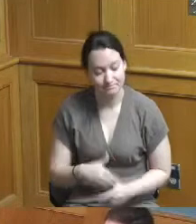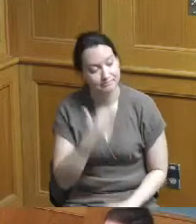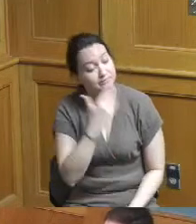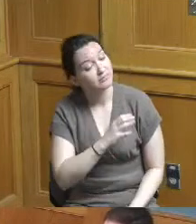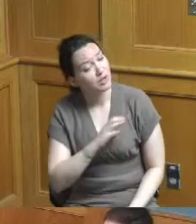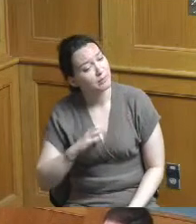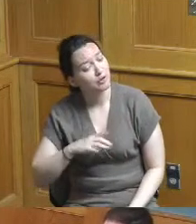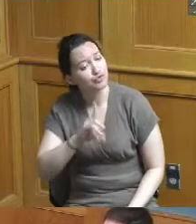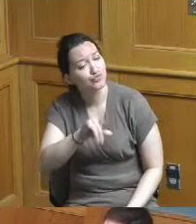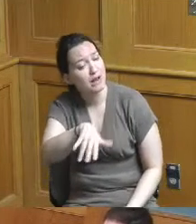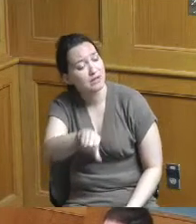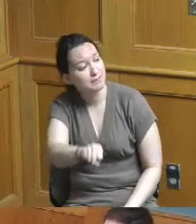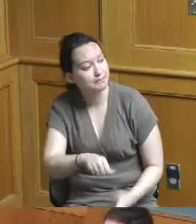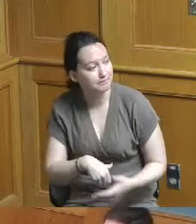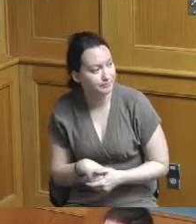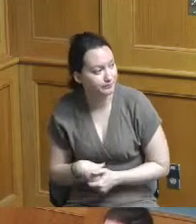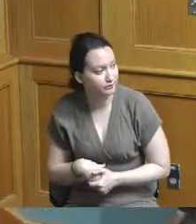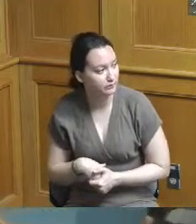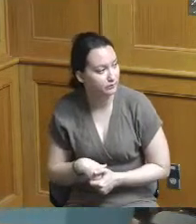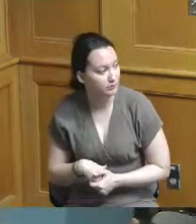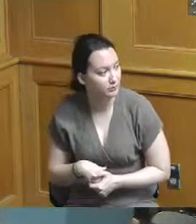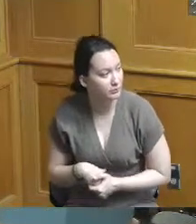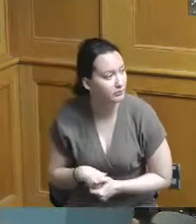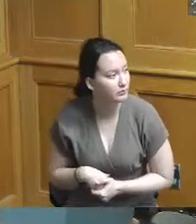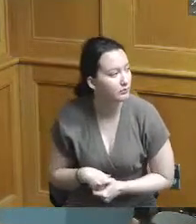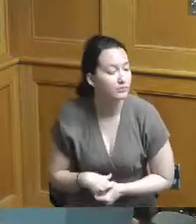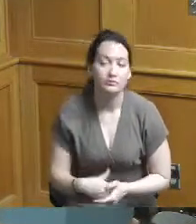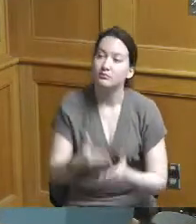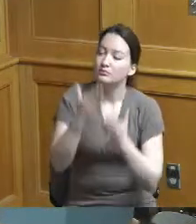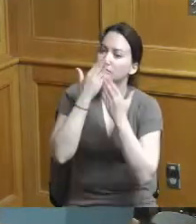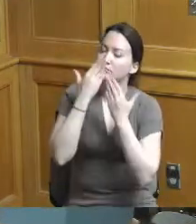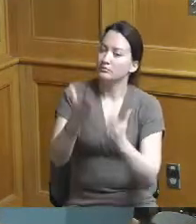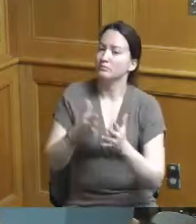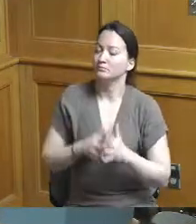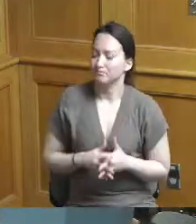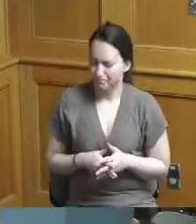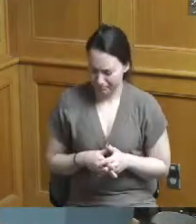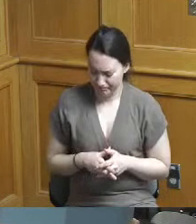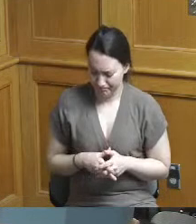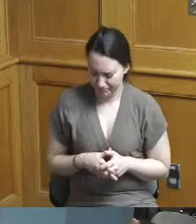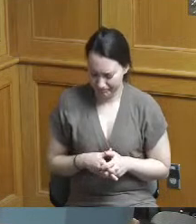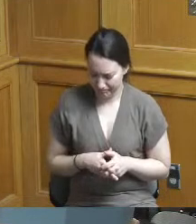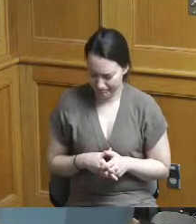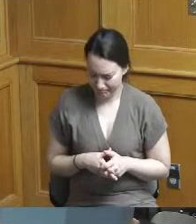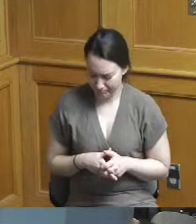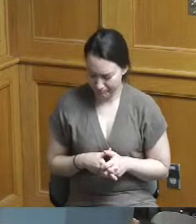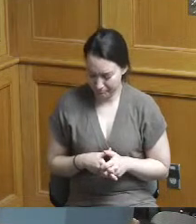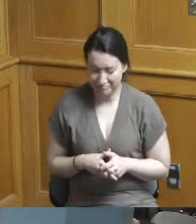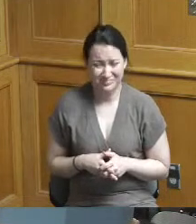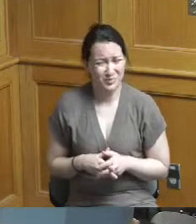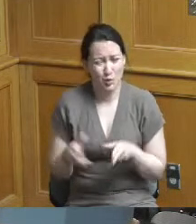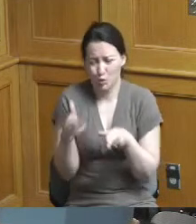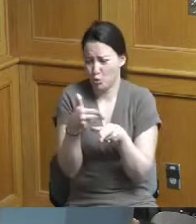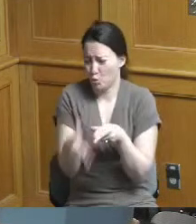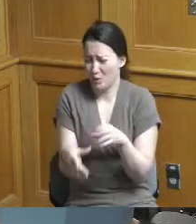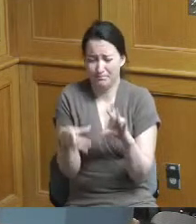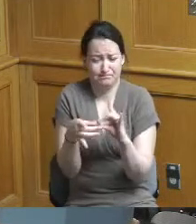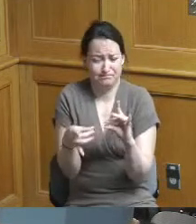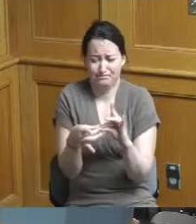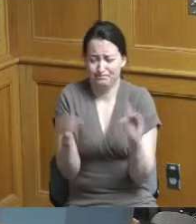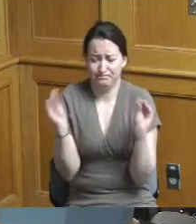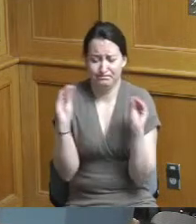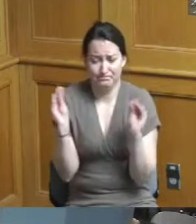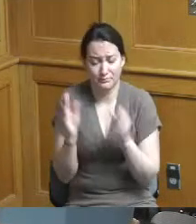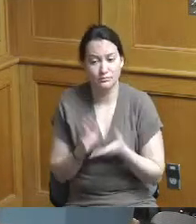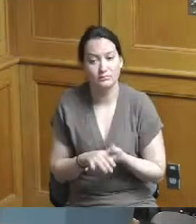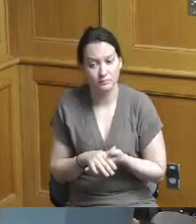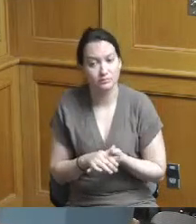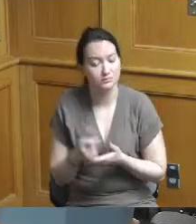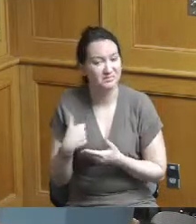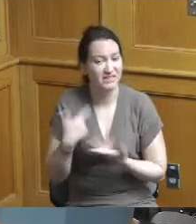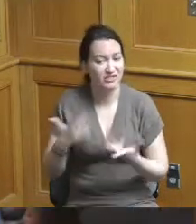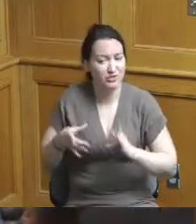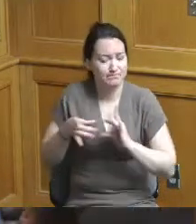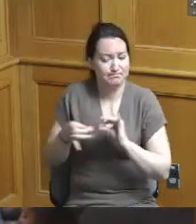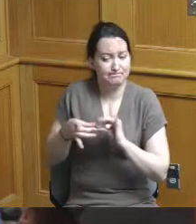a Driehaus thank you I have not a whole lot to add other than what I've already said other than